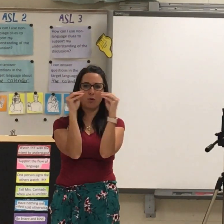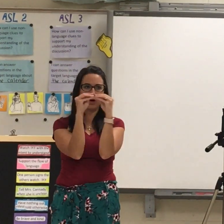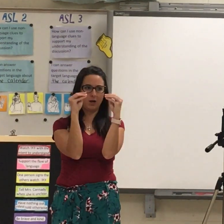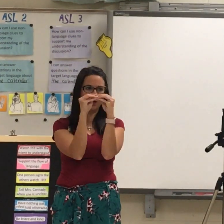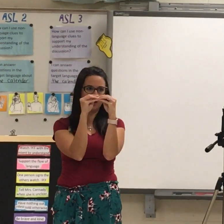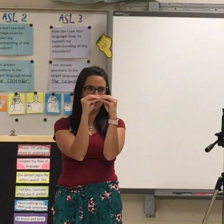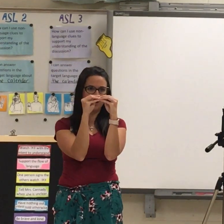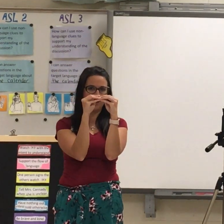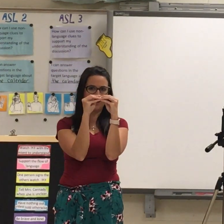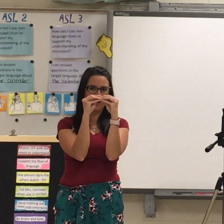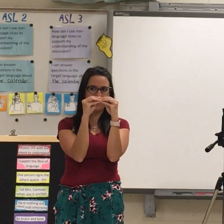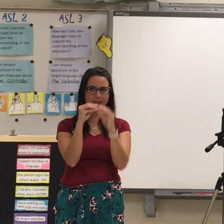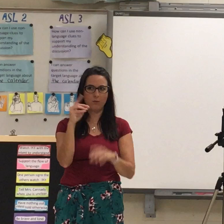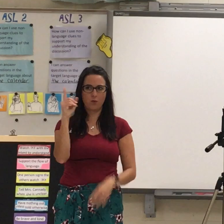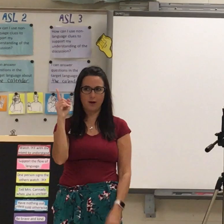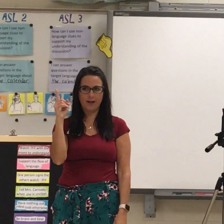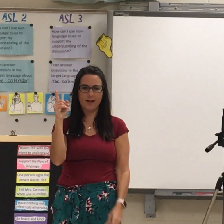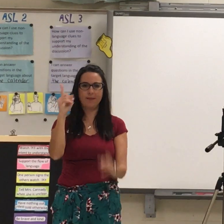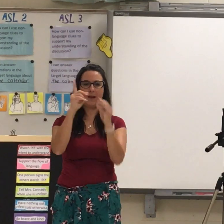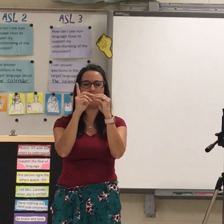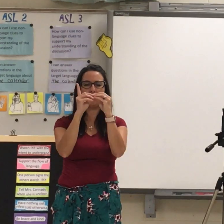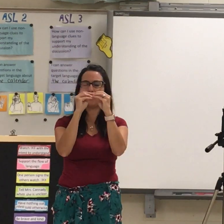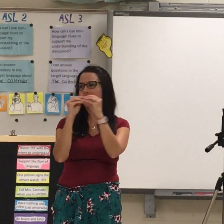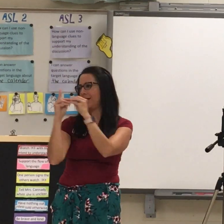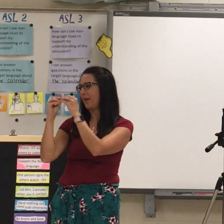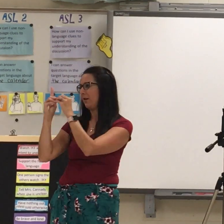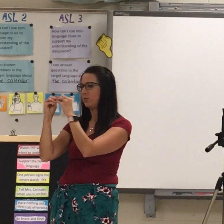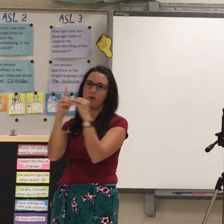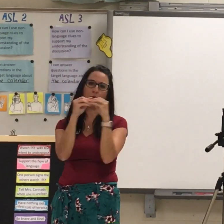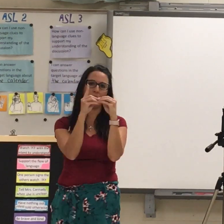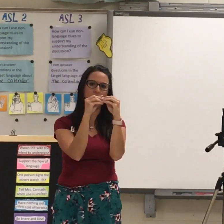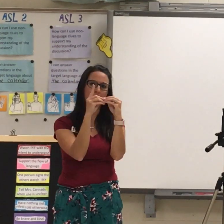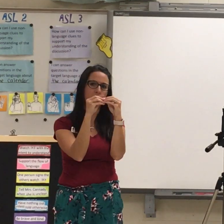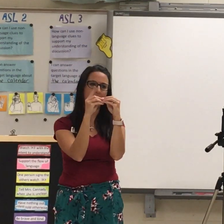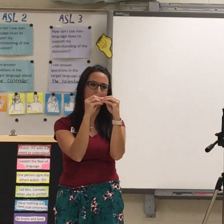Oh... ONE-MORE... This is MORE and then ONE and you put them together.